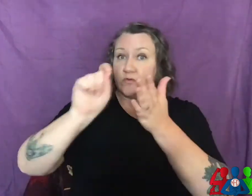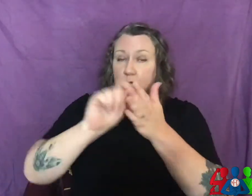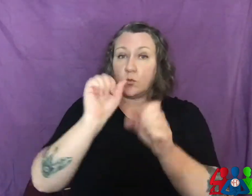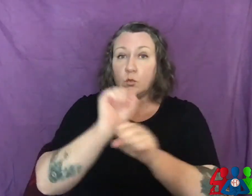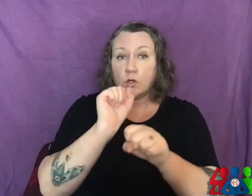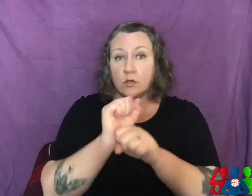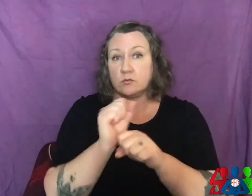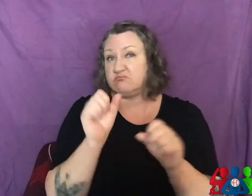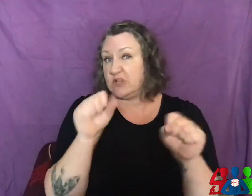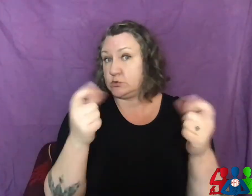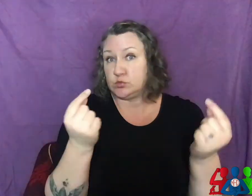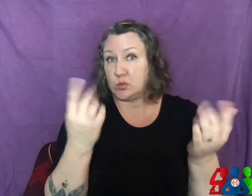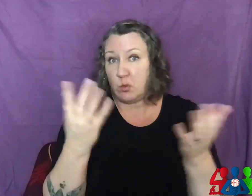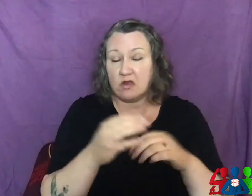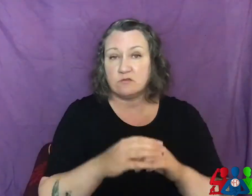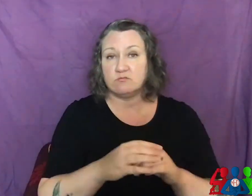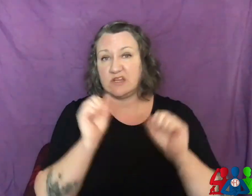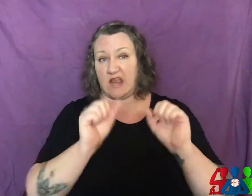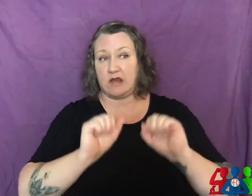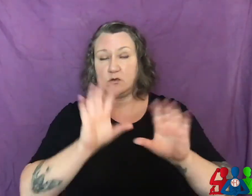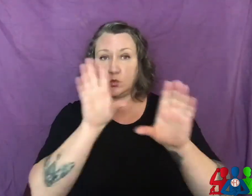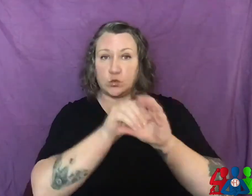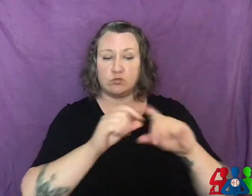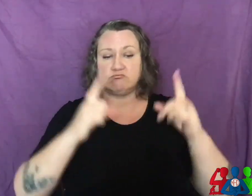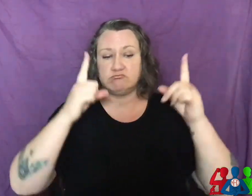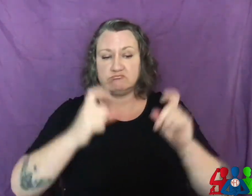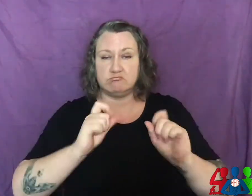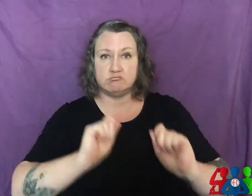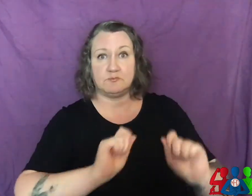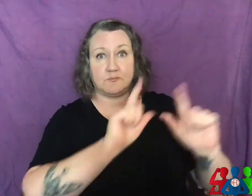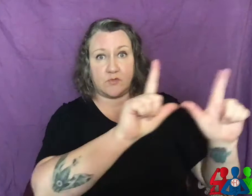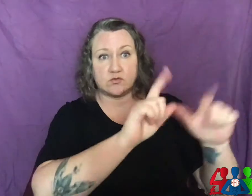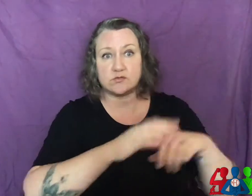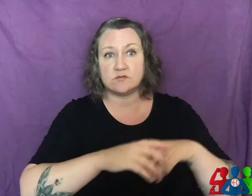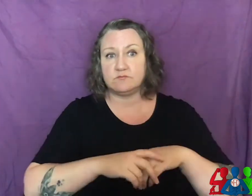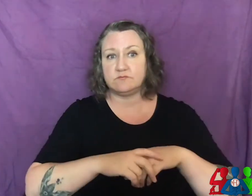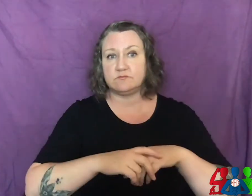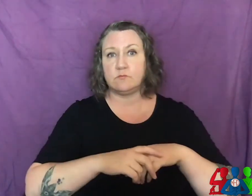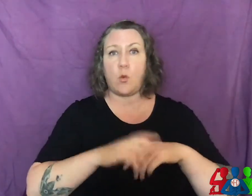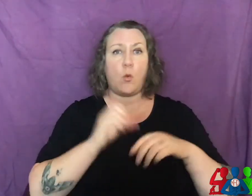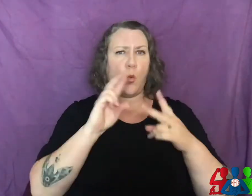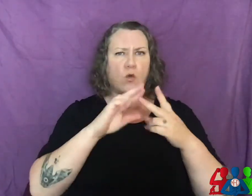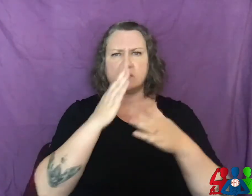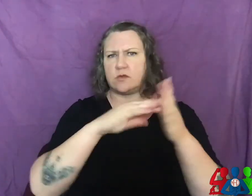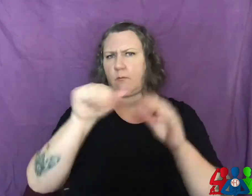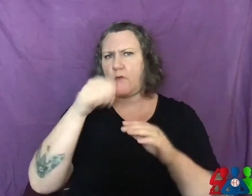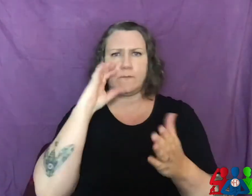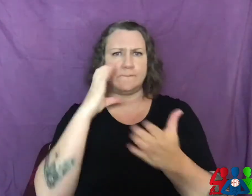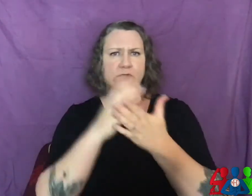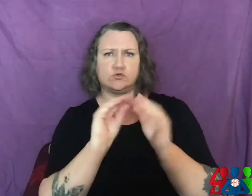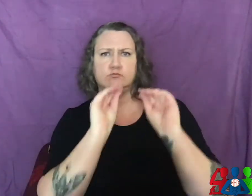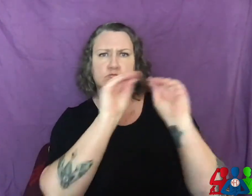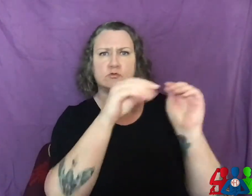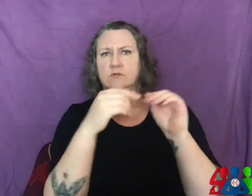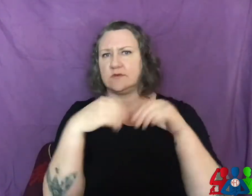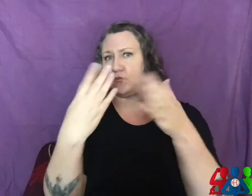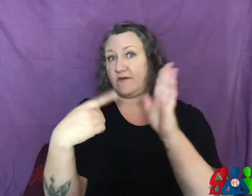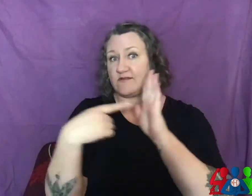English. For written work, what I tend to do is include questions that I post or